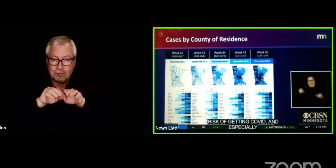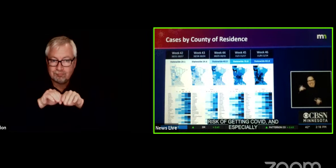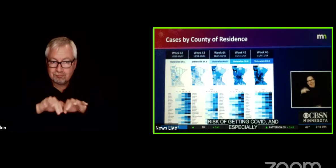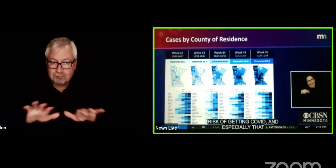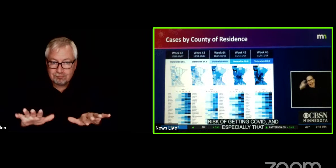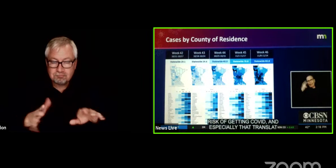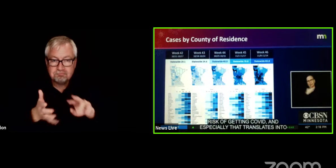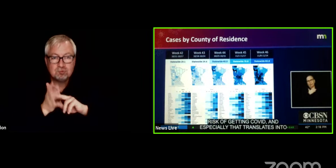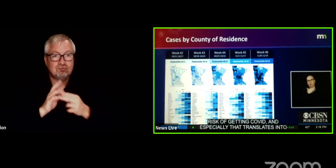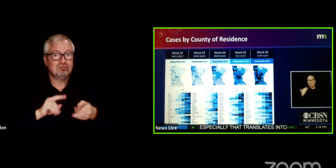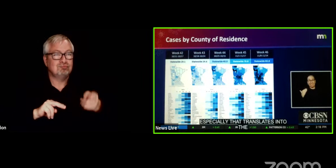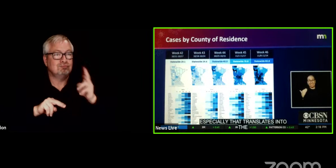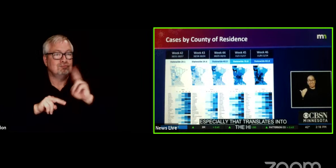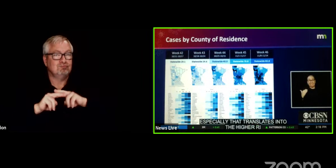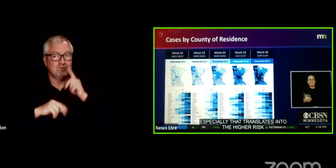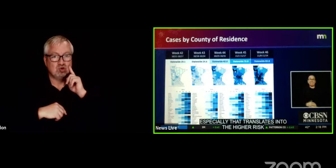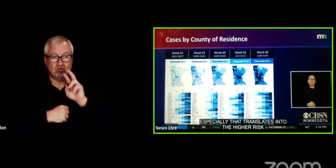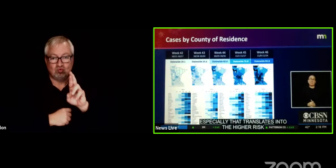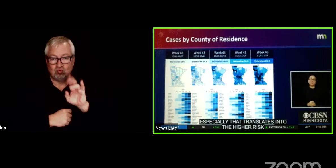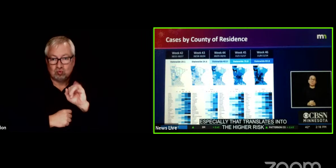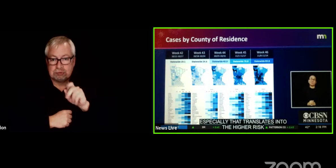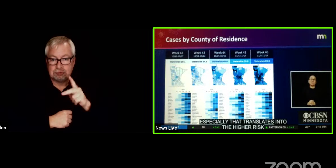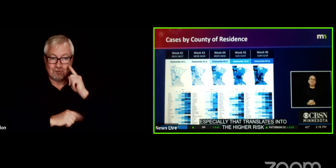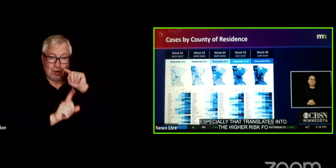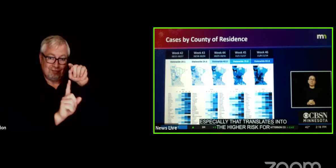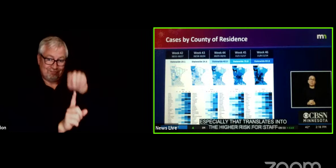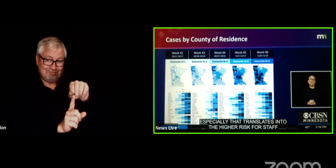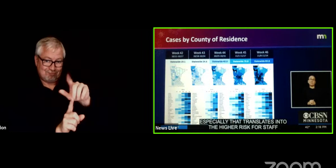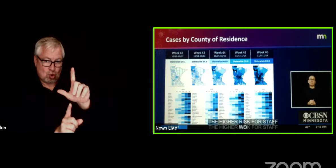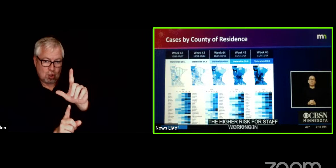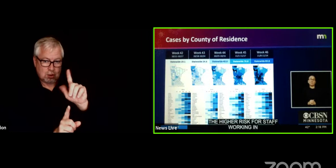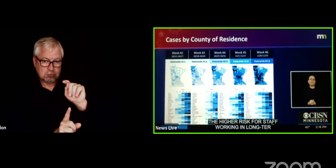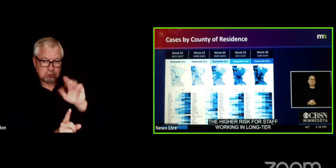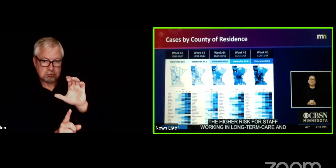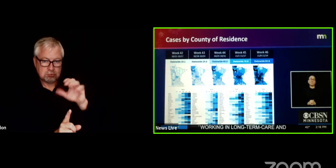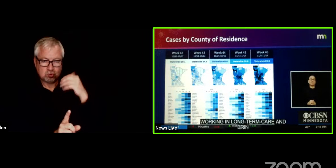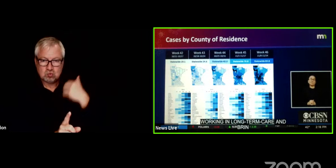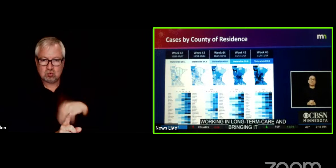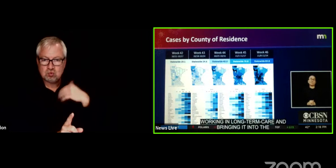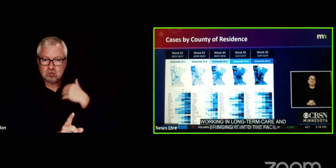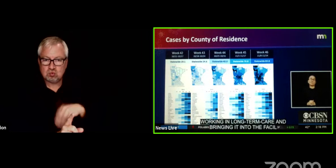BRINGING IT INTO THE FACILITIES AND PUTTING THE RESIDENTS AND OTHER STAFF AT RISK.